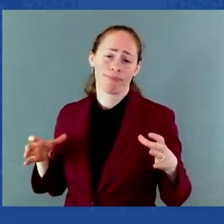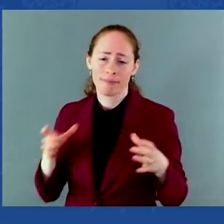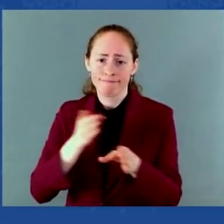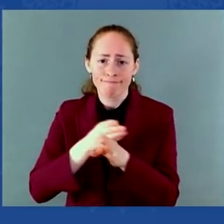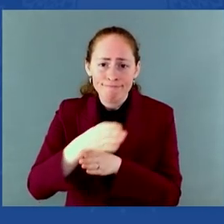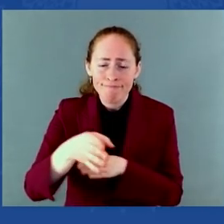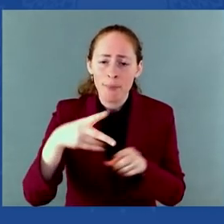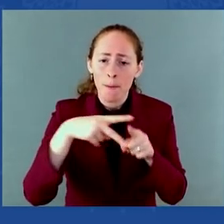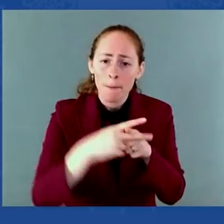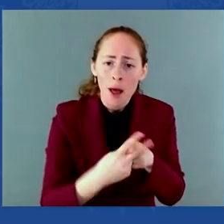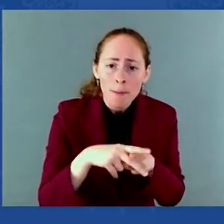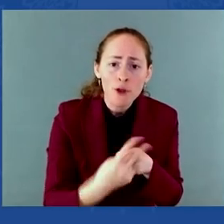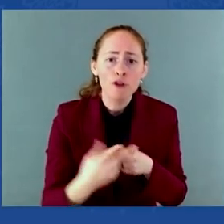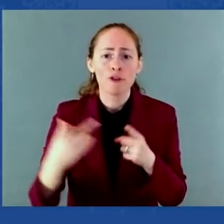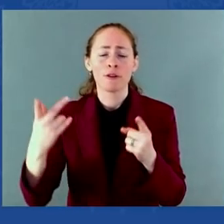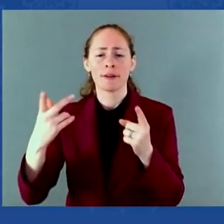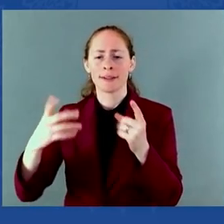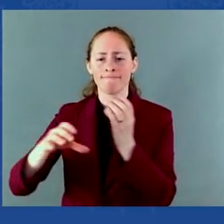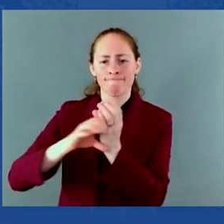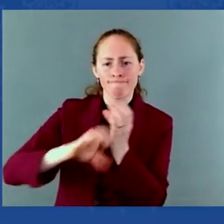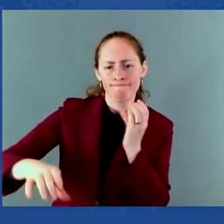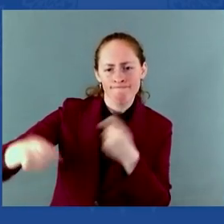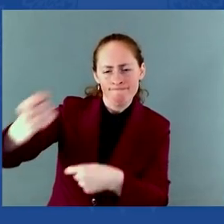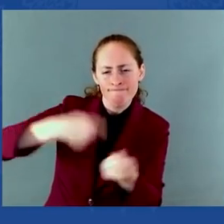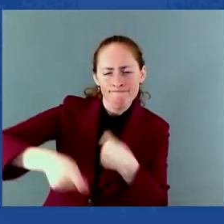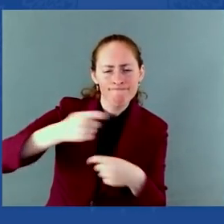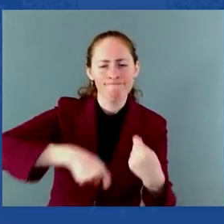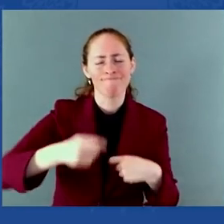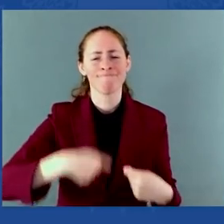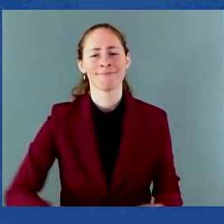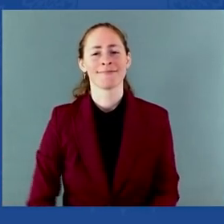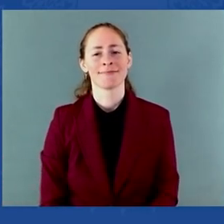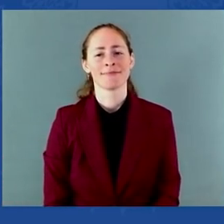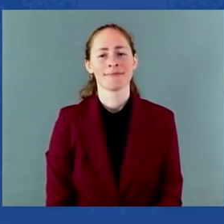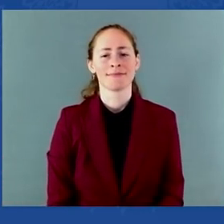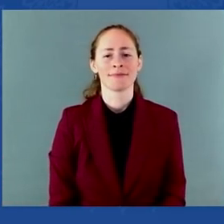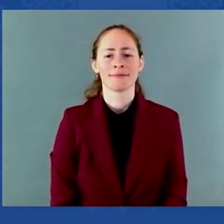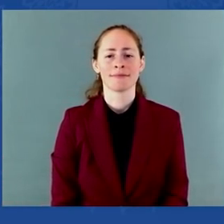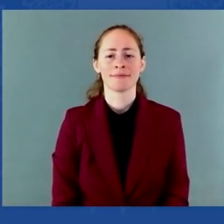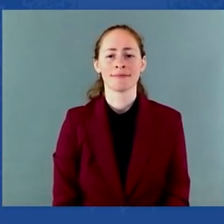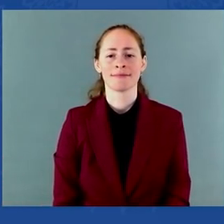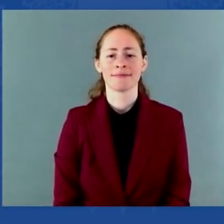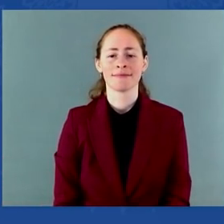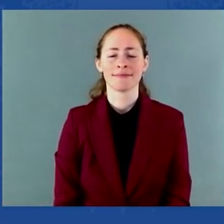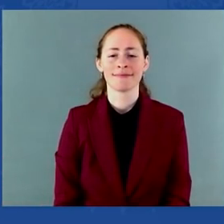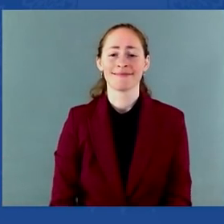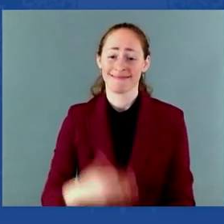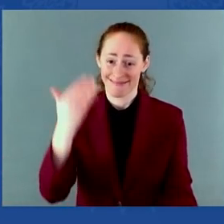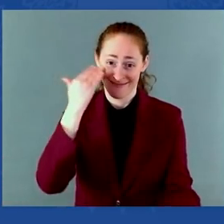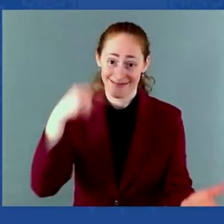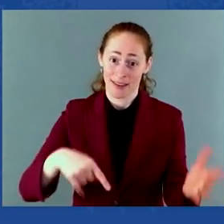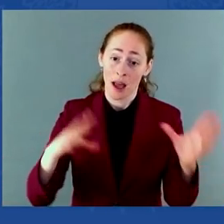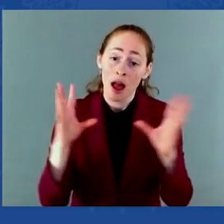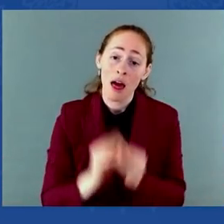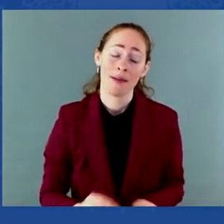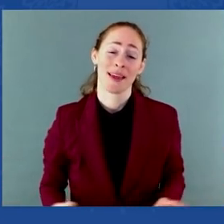You know, in every meeting about this law, this delegation made it clear that high-speed Internet is essential --